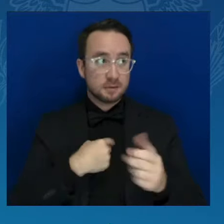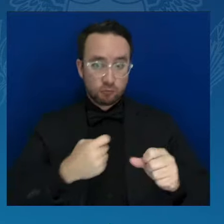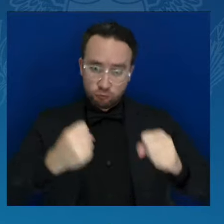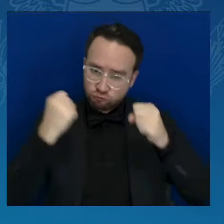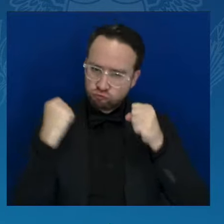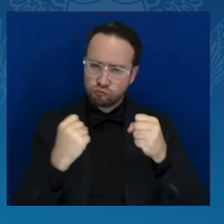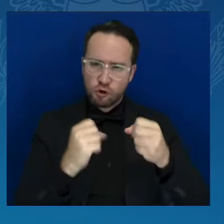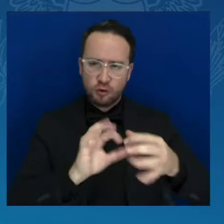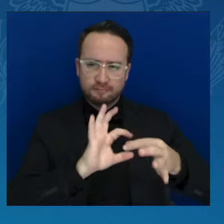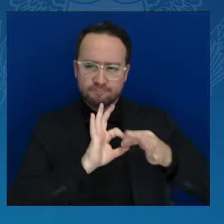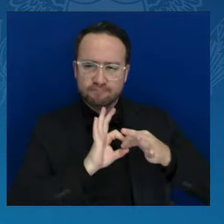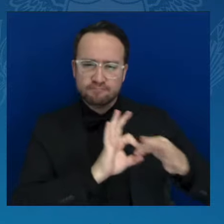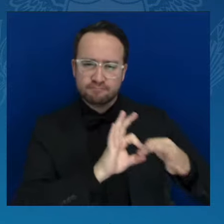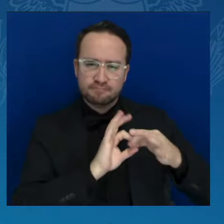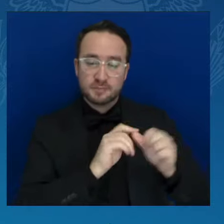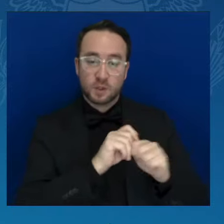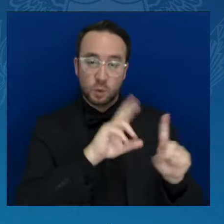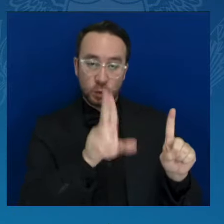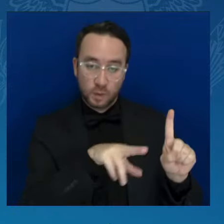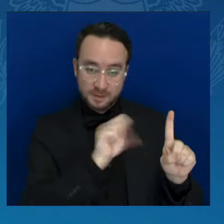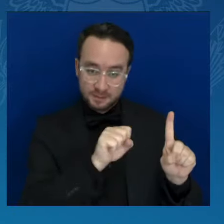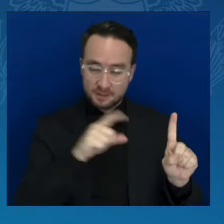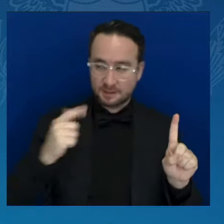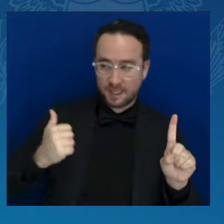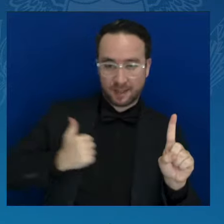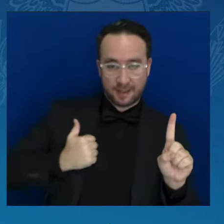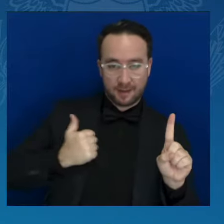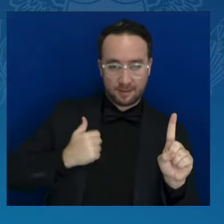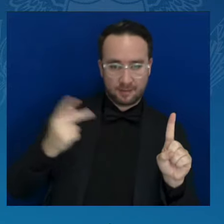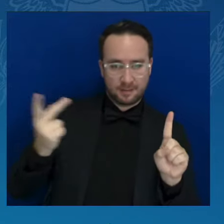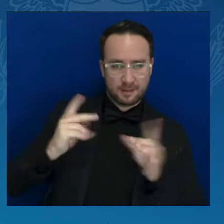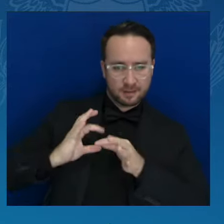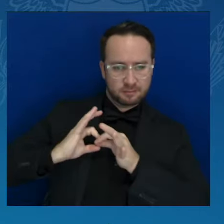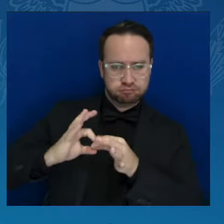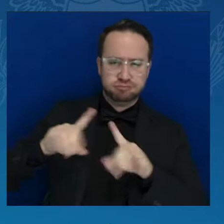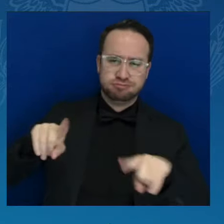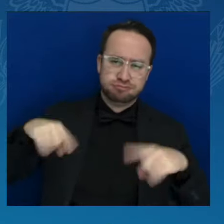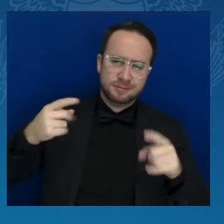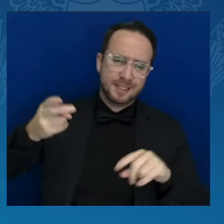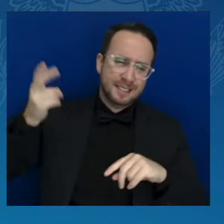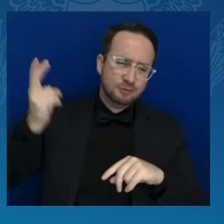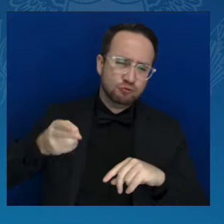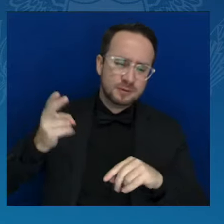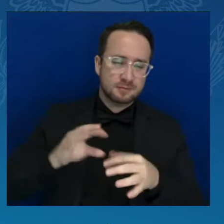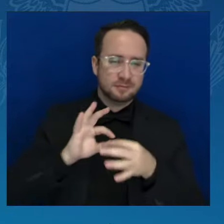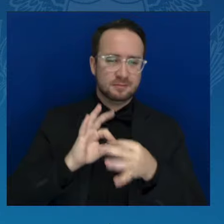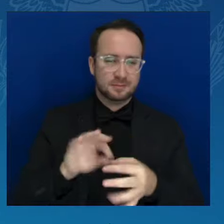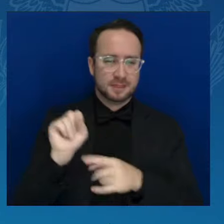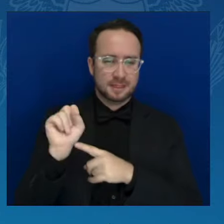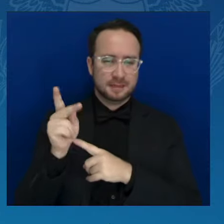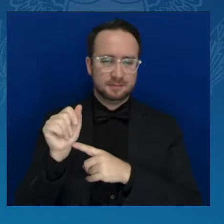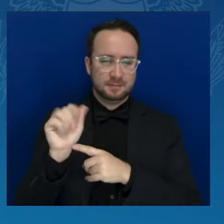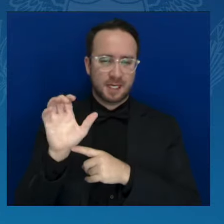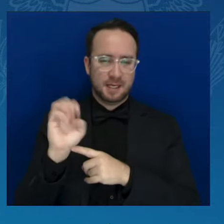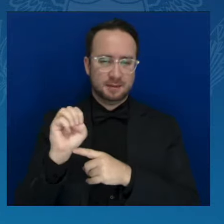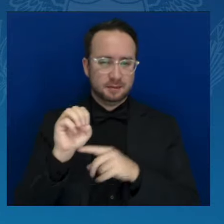NASA could have chosen to do this alone, but they intentionally chose to include Canada and a growing list of international partners.